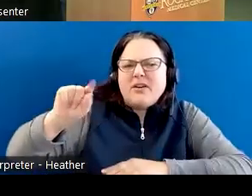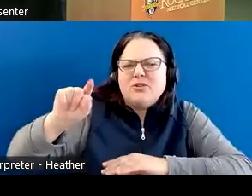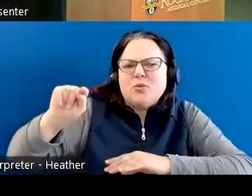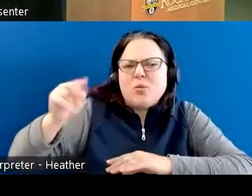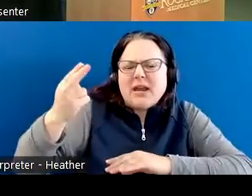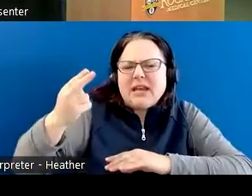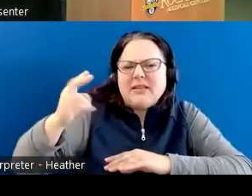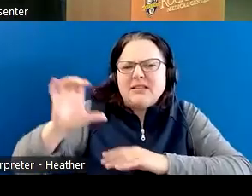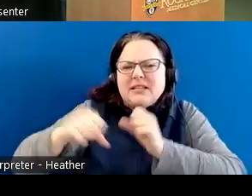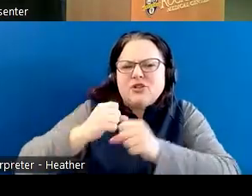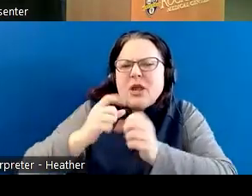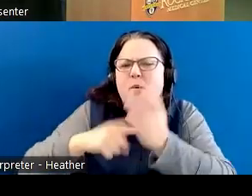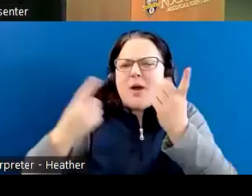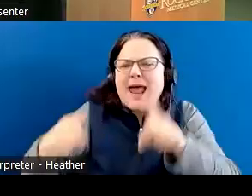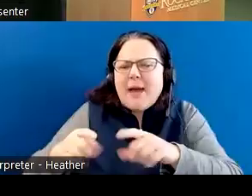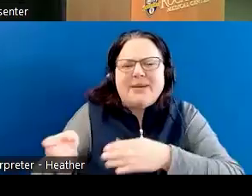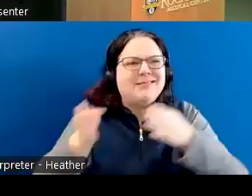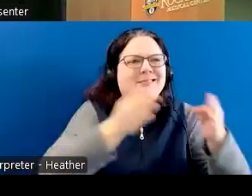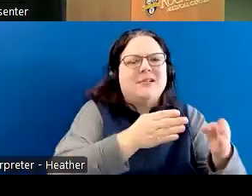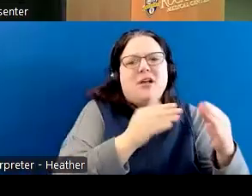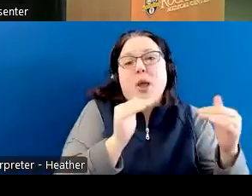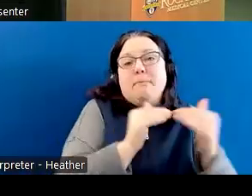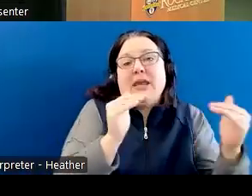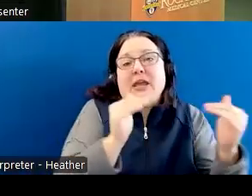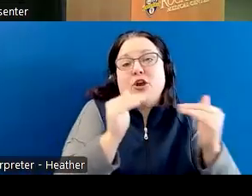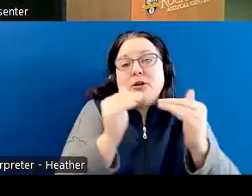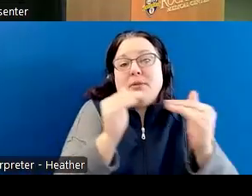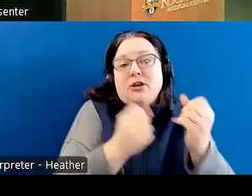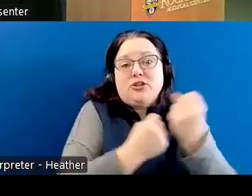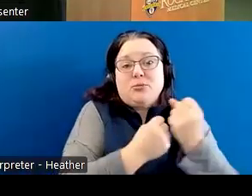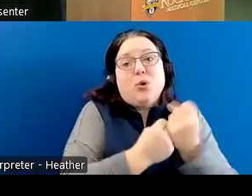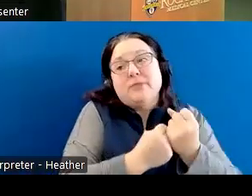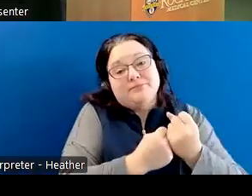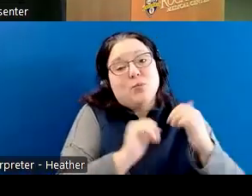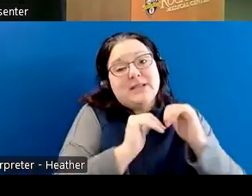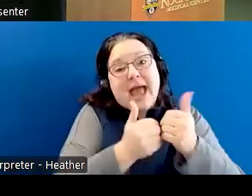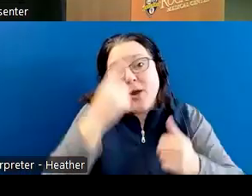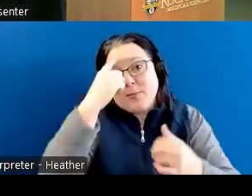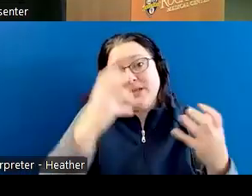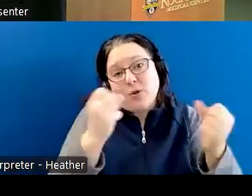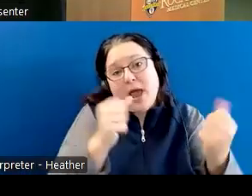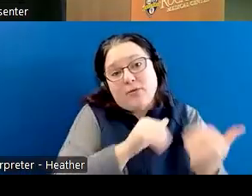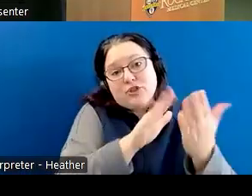peer-to-peer support was really how mental health was addressed. So families in ancient and medieval